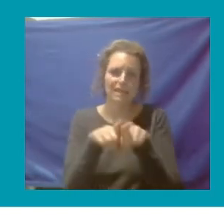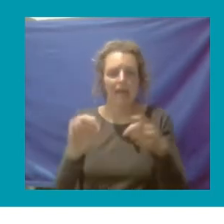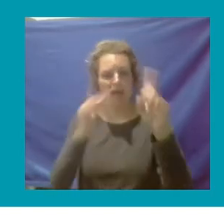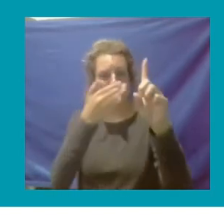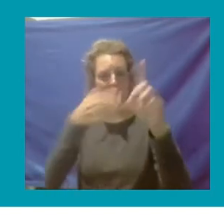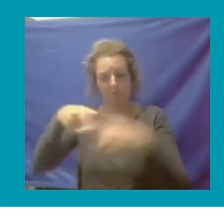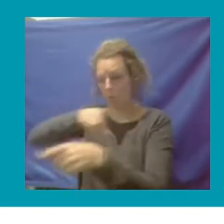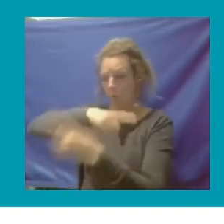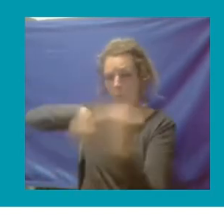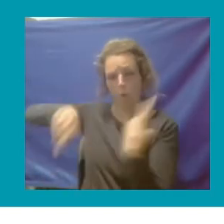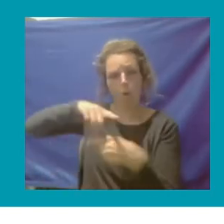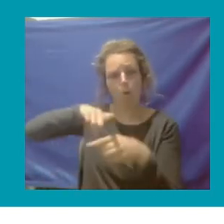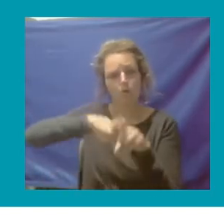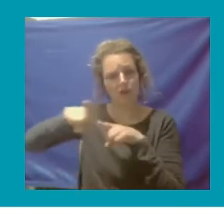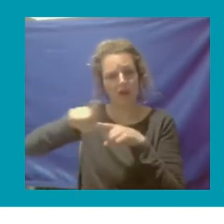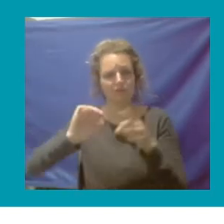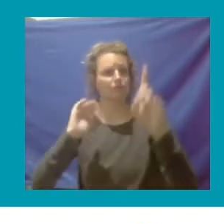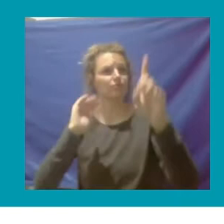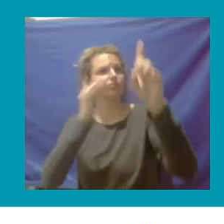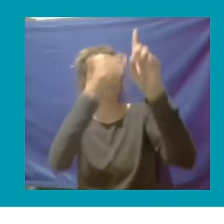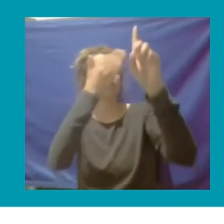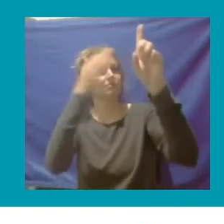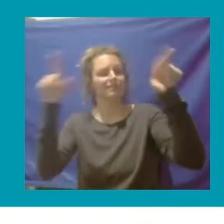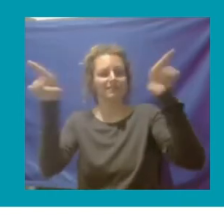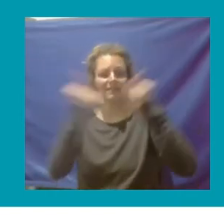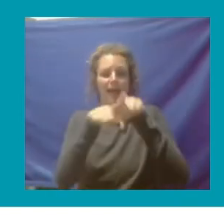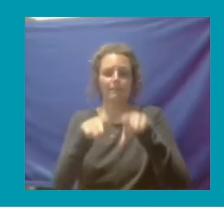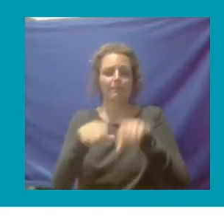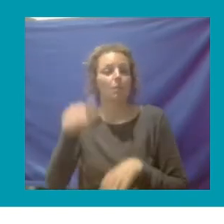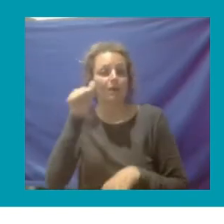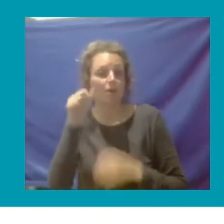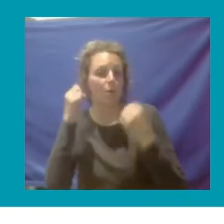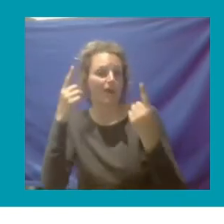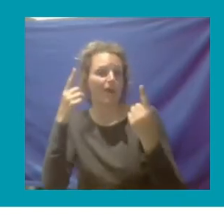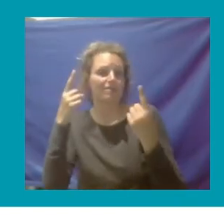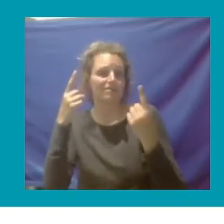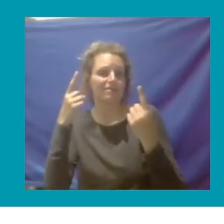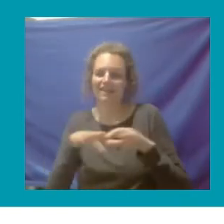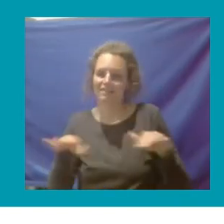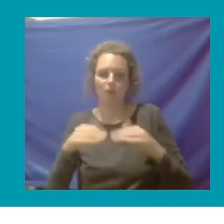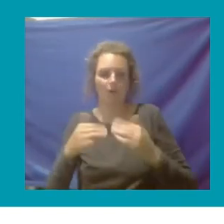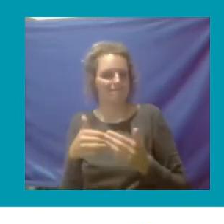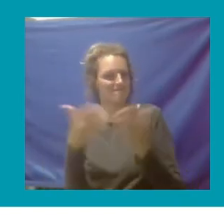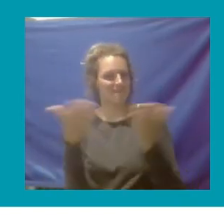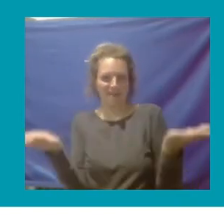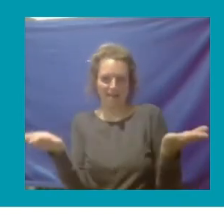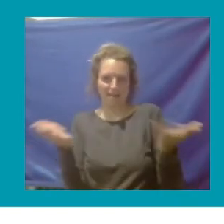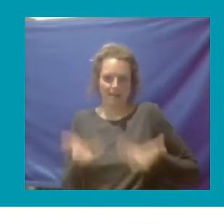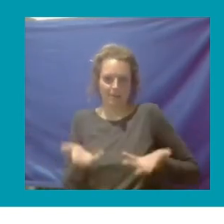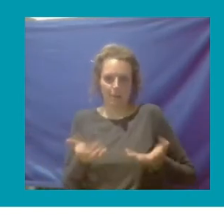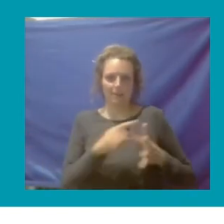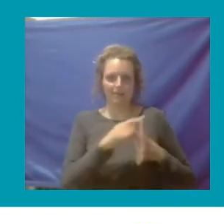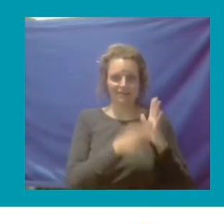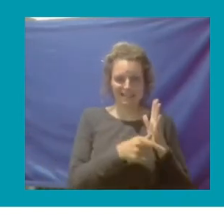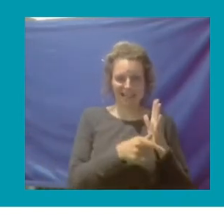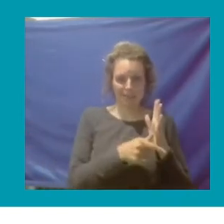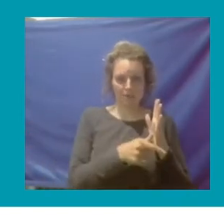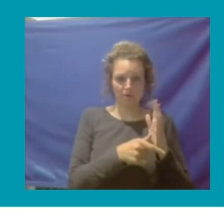We all understand that the world of work isn't fair at the moment. It isn't a level playing field. There are barriers that disabled people